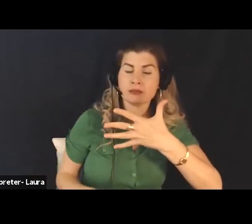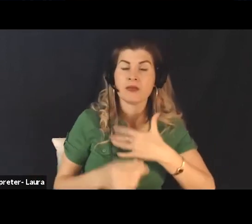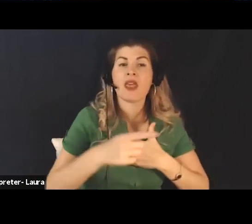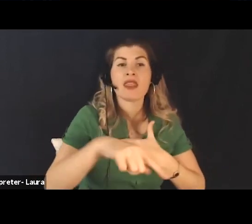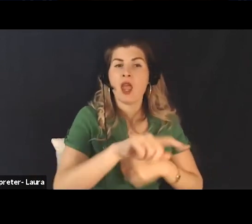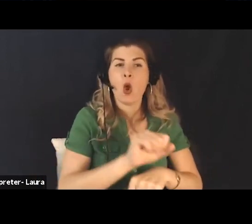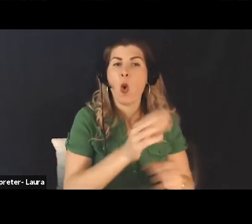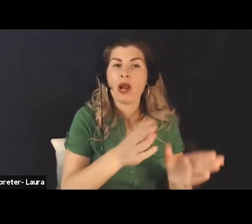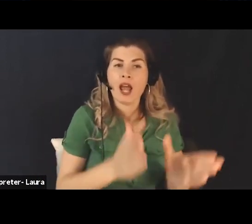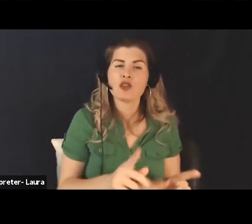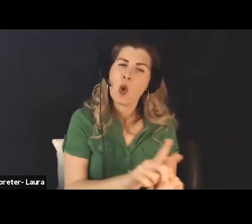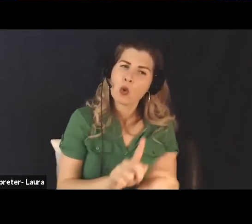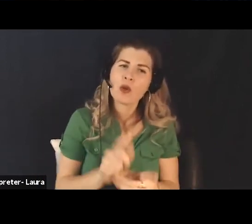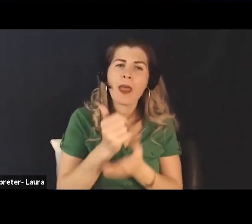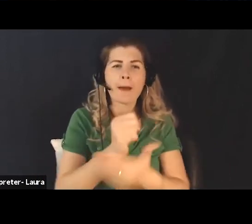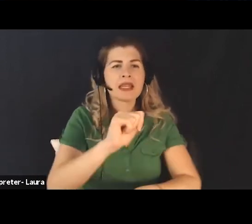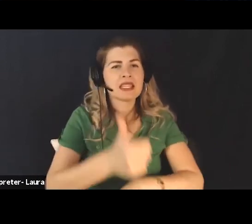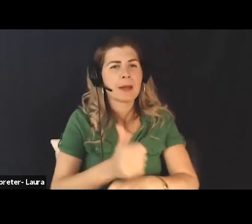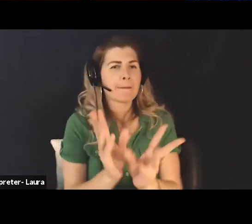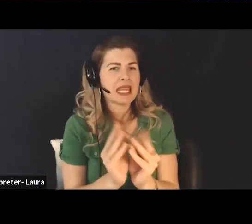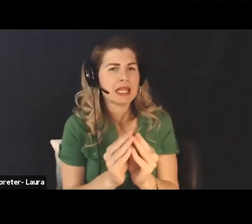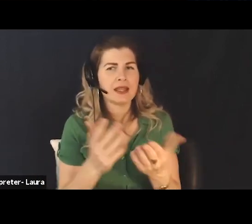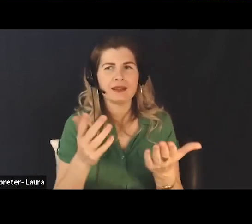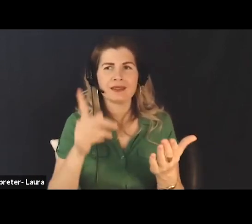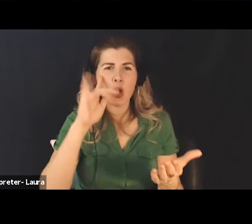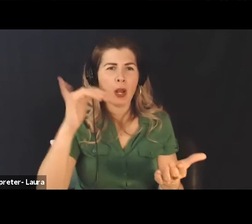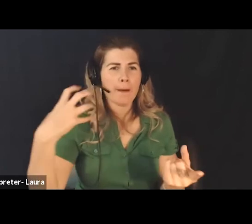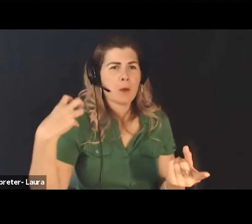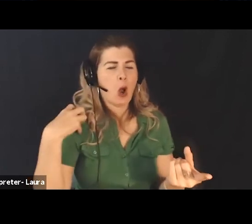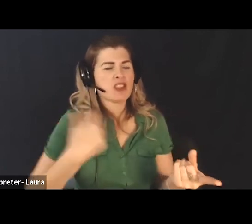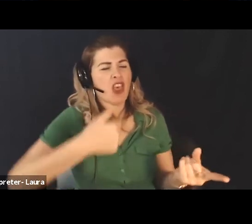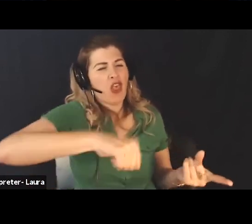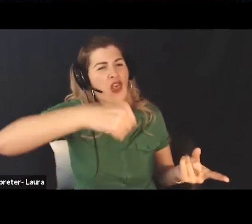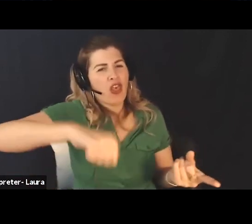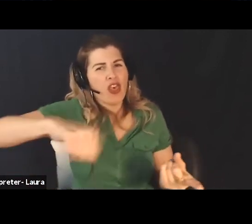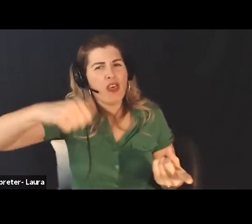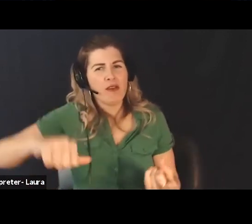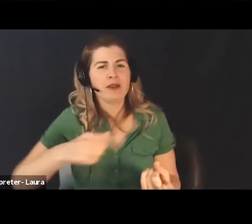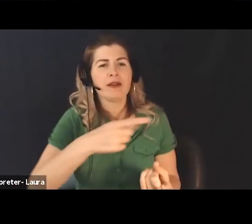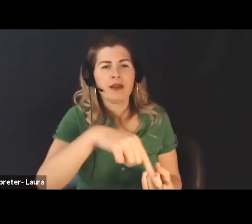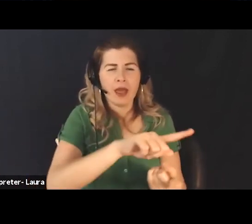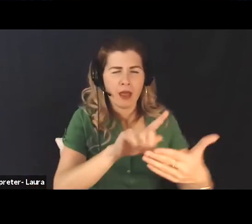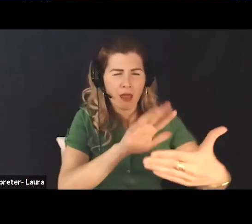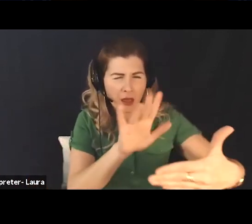And they facilitate workshops, develop creative proposals for these long standing problems like mass ejections.